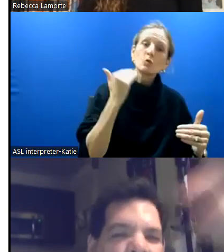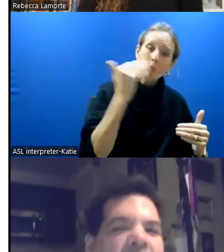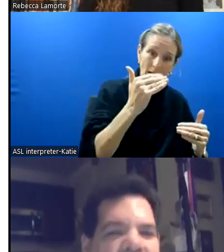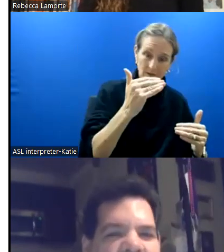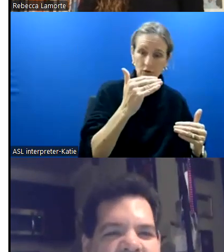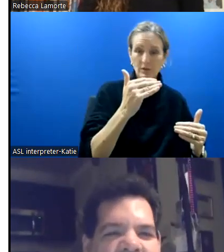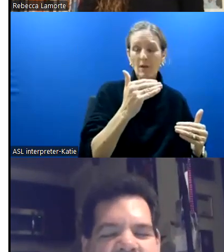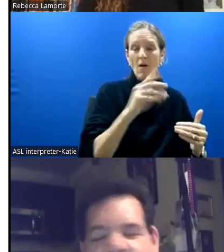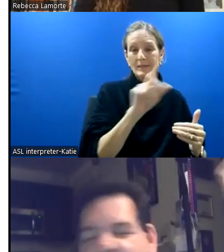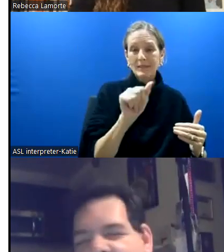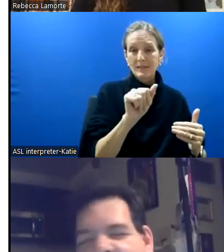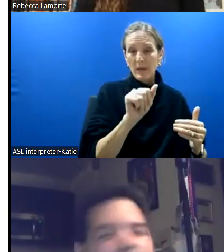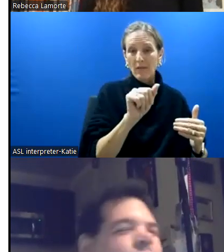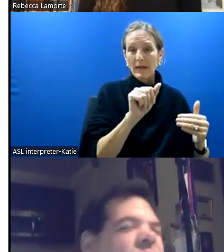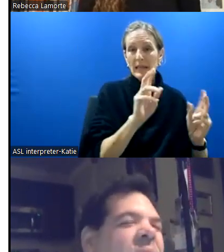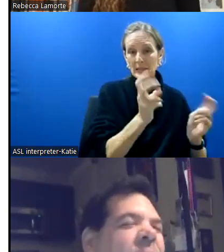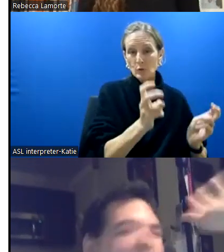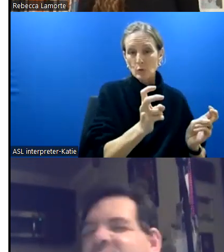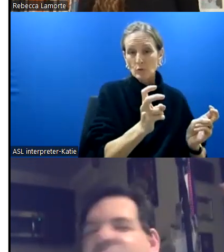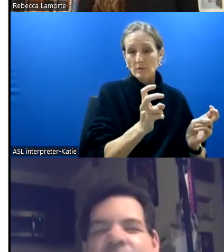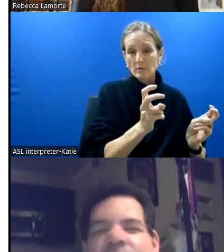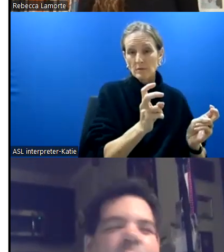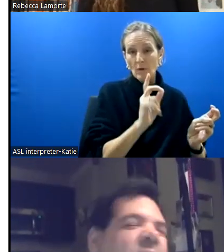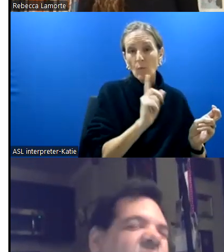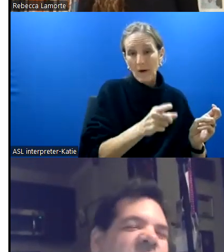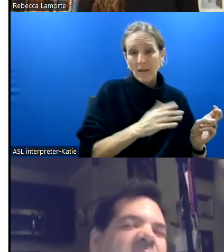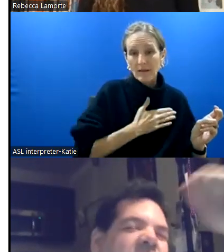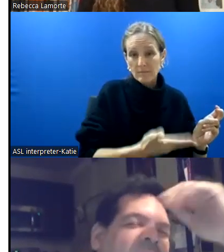We also need, maybe someday we'll have to take